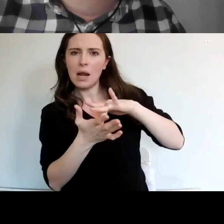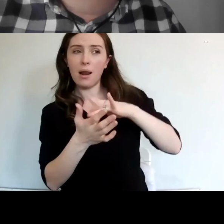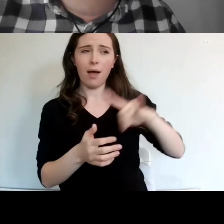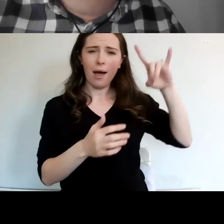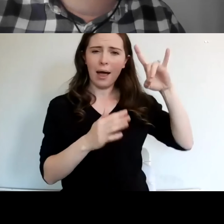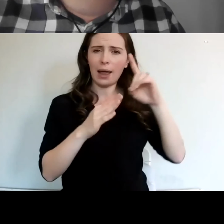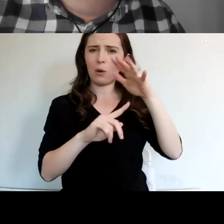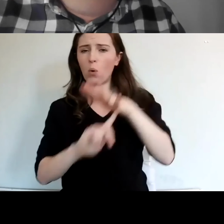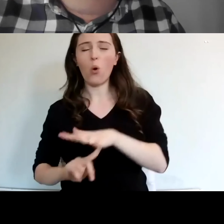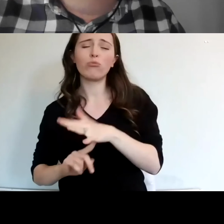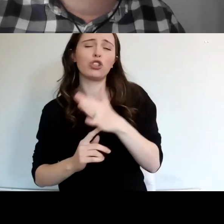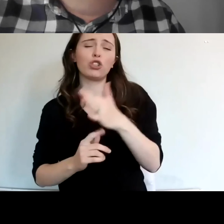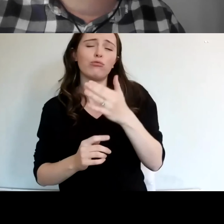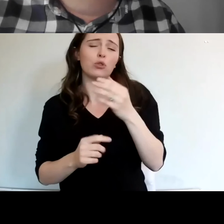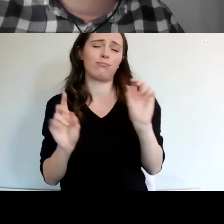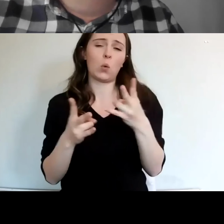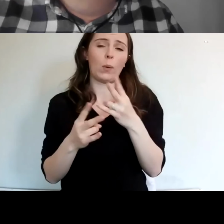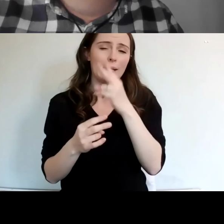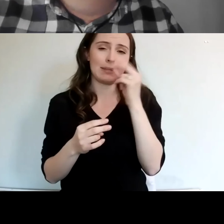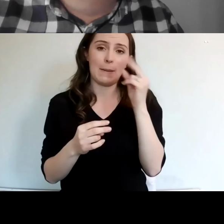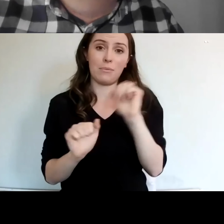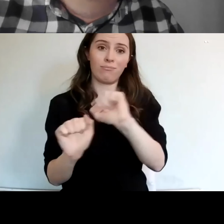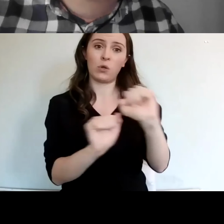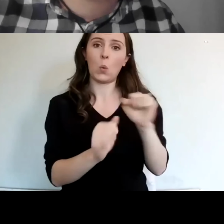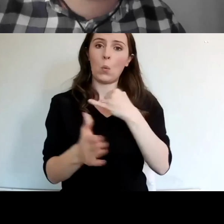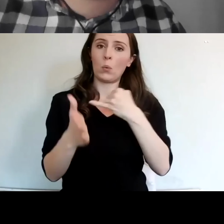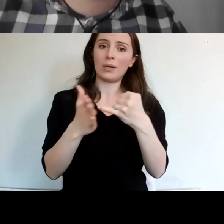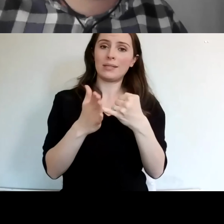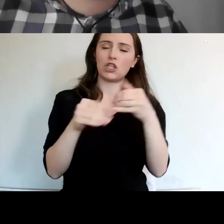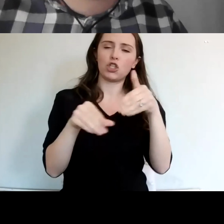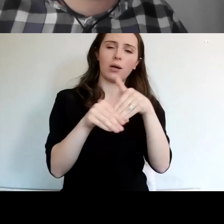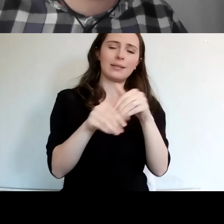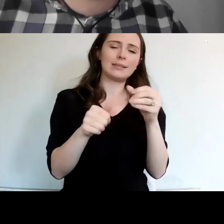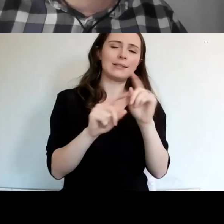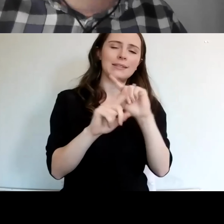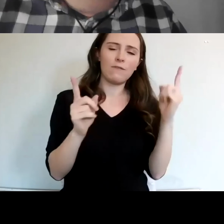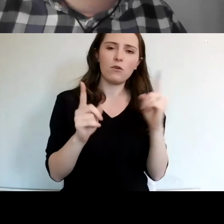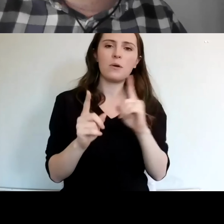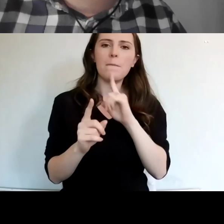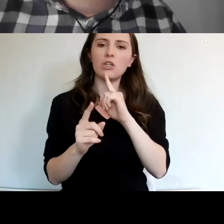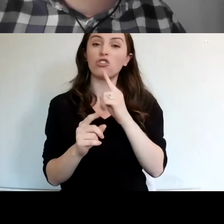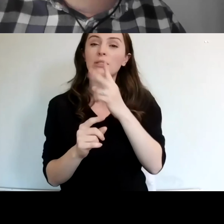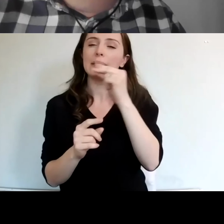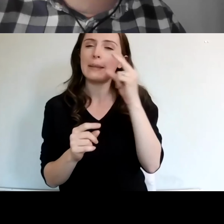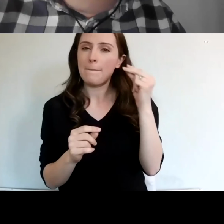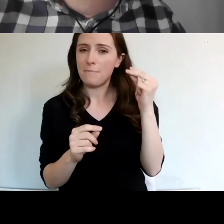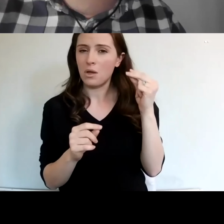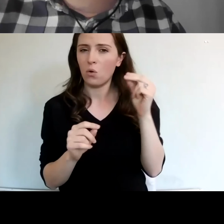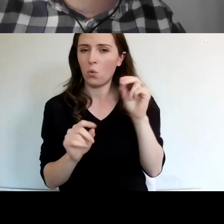I'm sure in your own organisational context, you can put others. Are there time limits which means some users